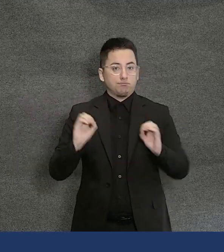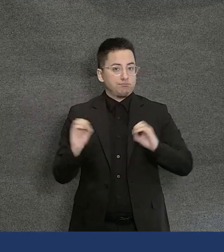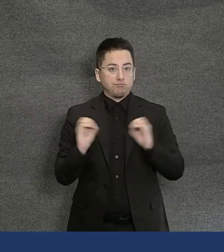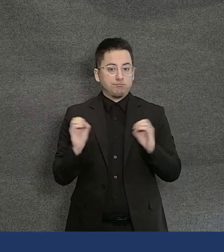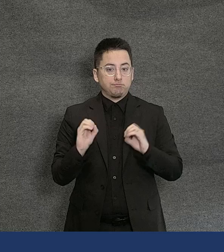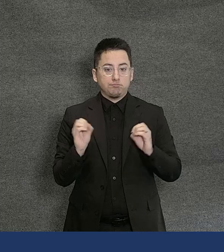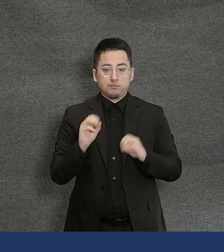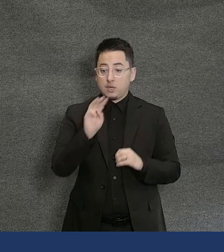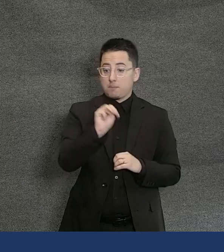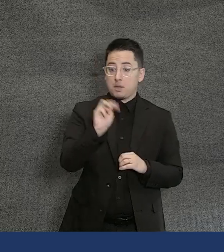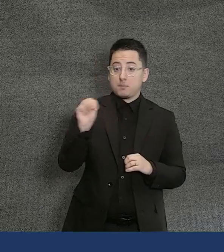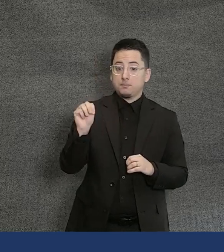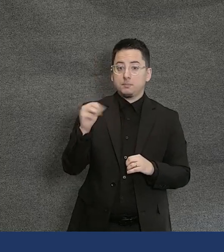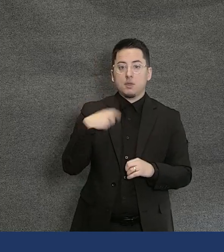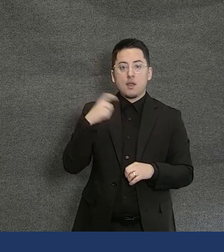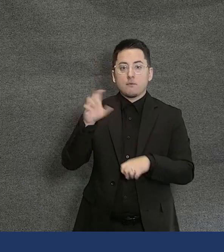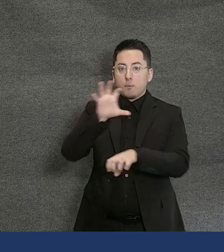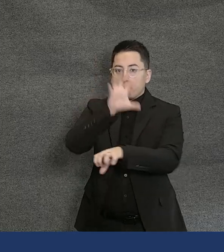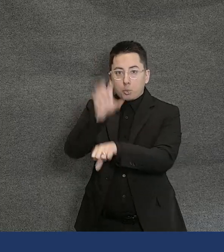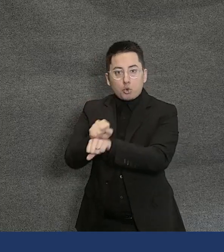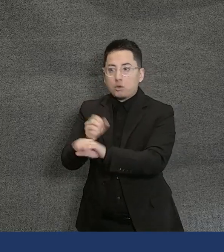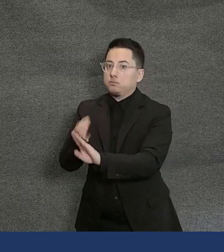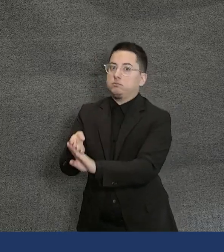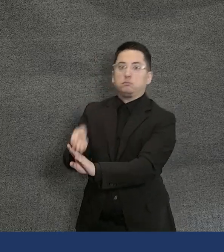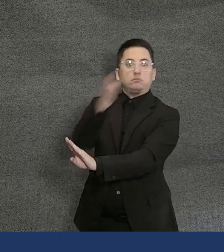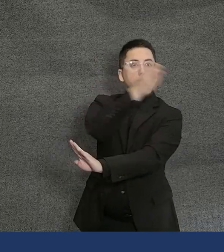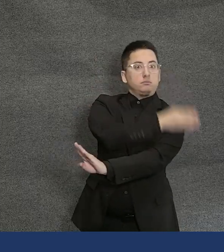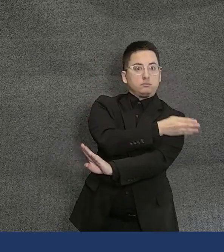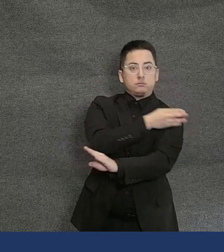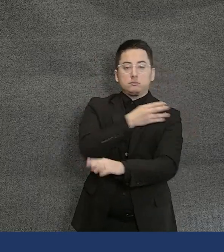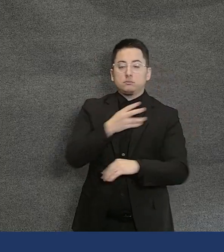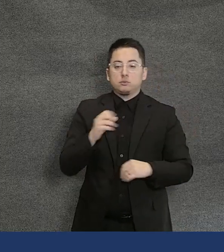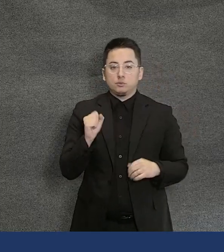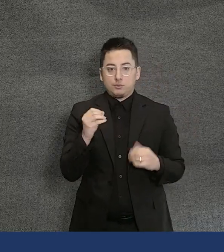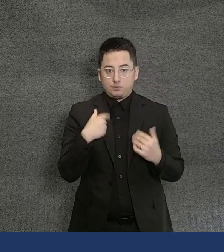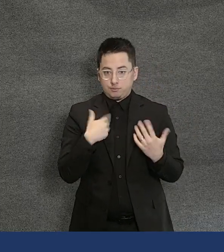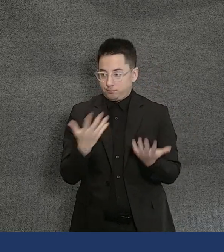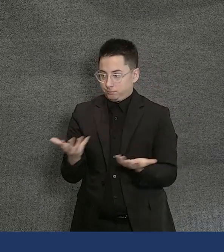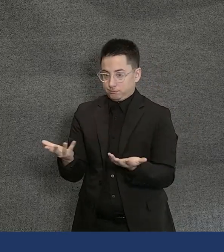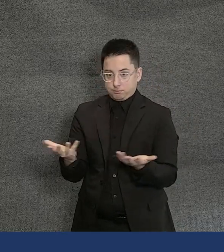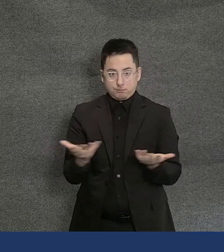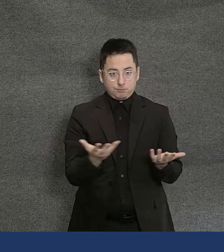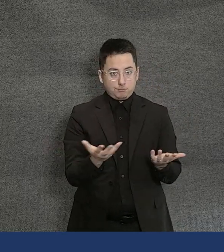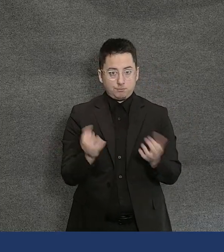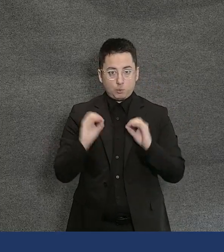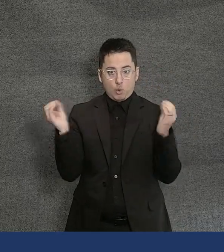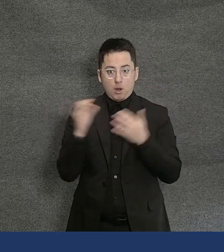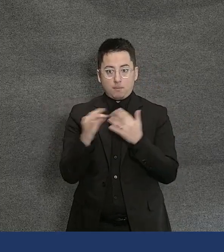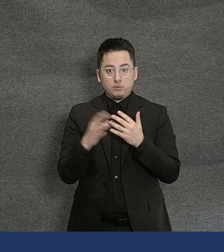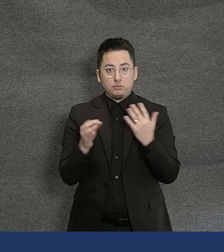you have to book it way ahead of time. So that was not an option. So really I was left with no options